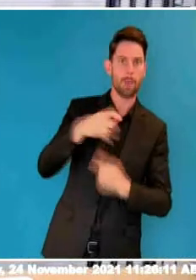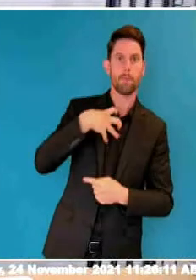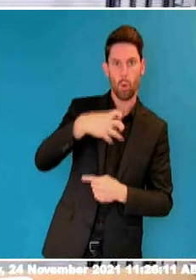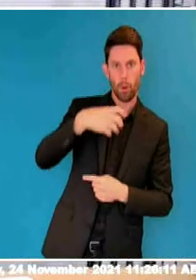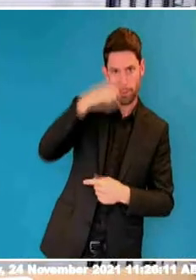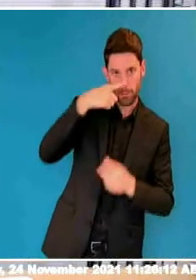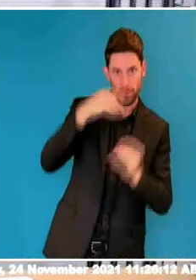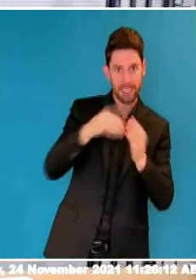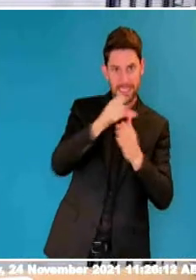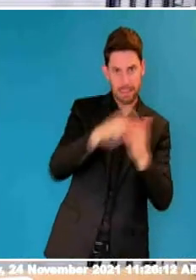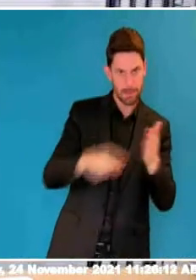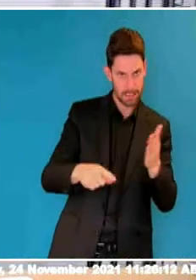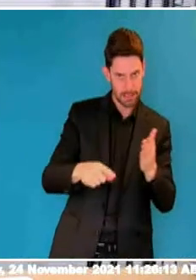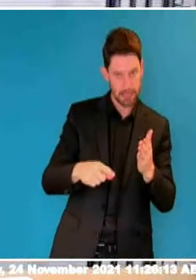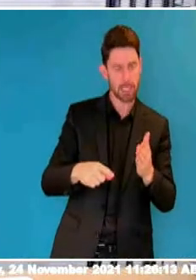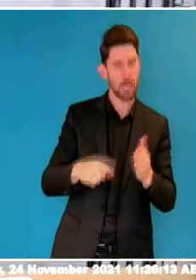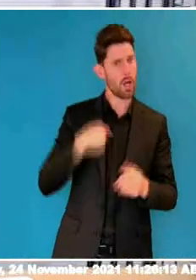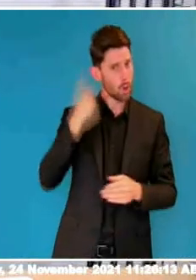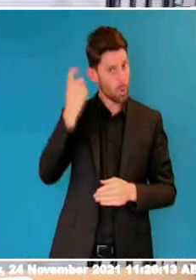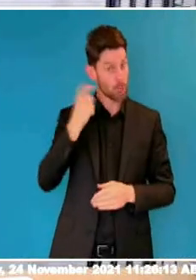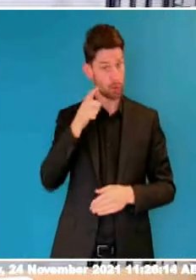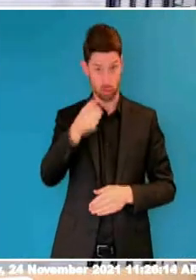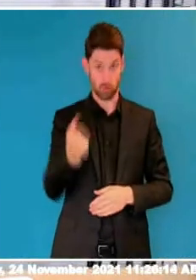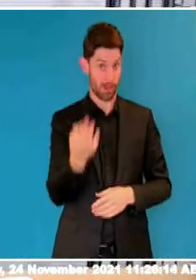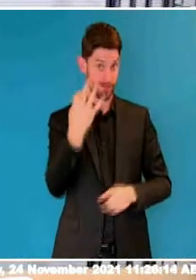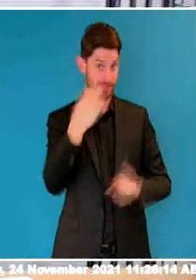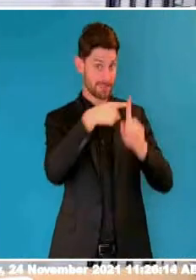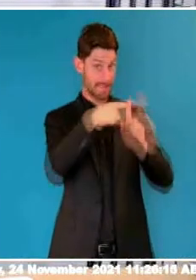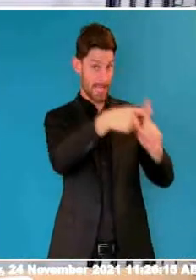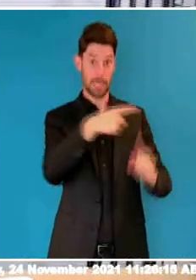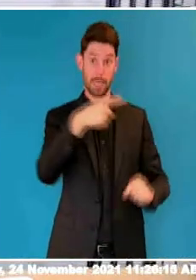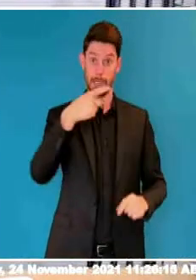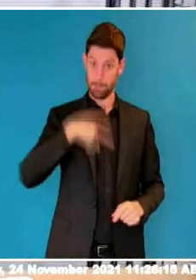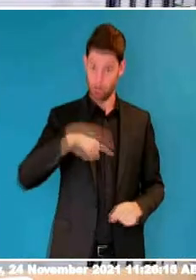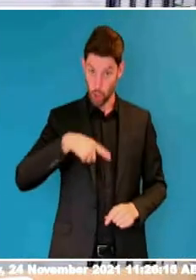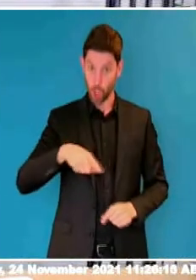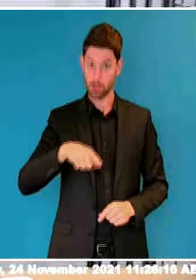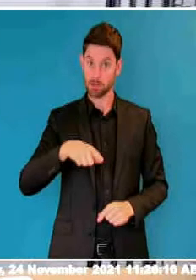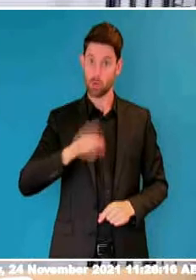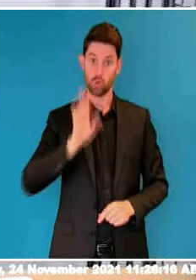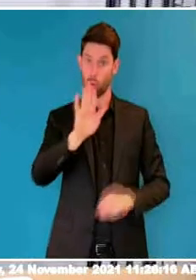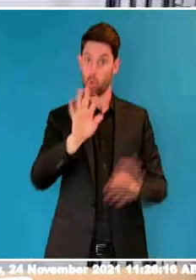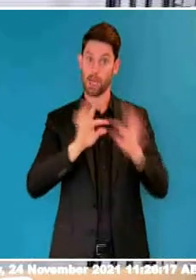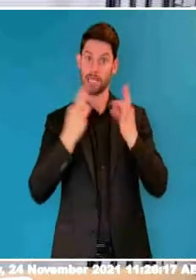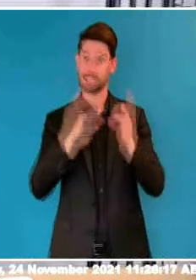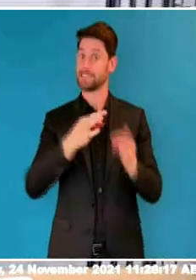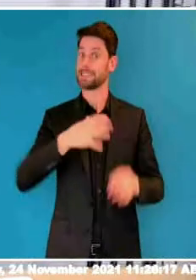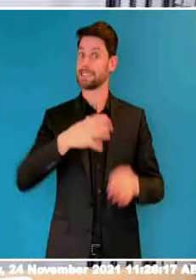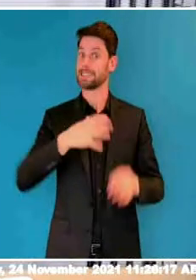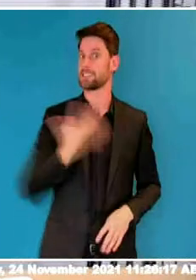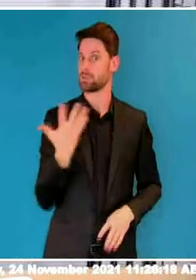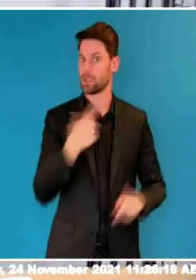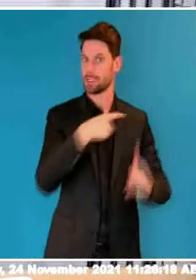policies. Is that because a target has been considered and rejected, or because NAB has